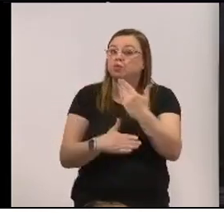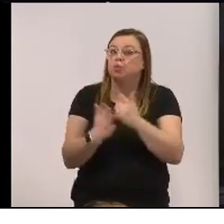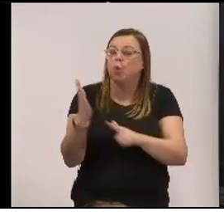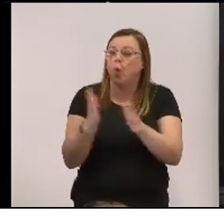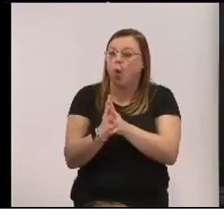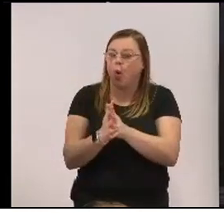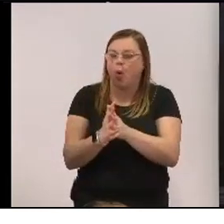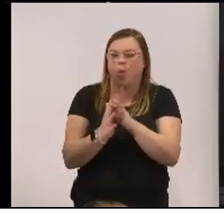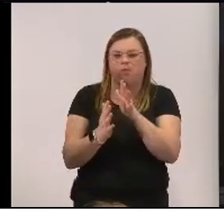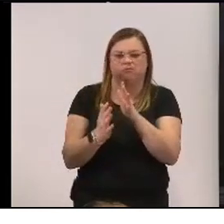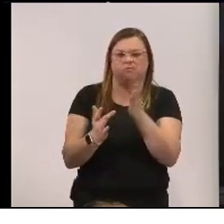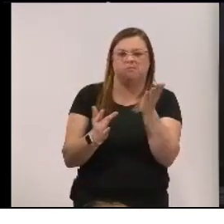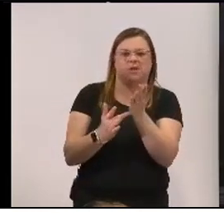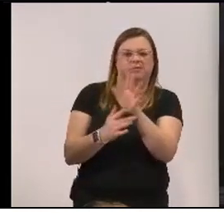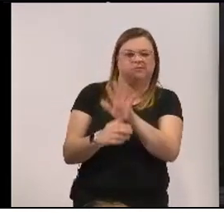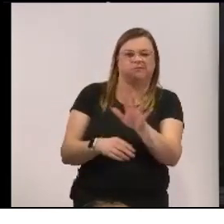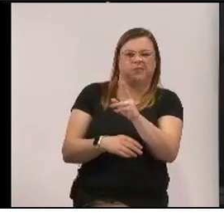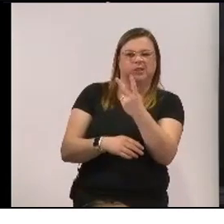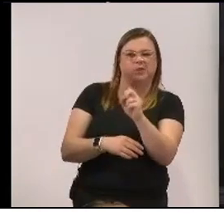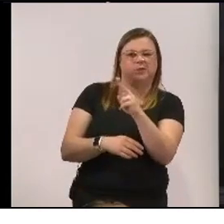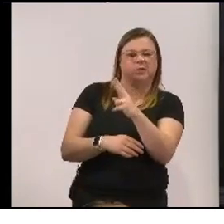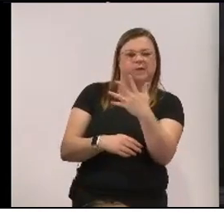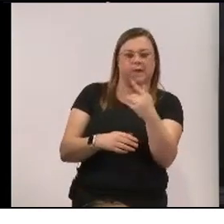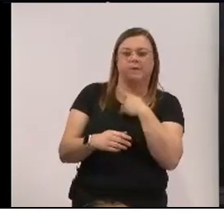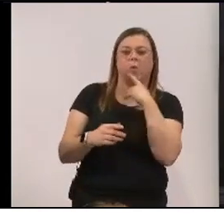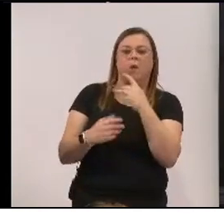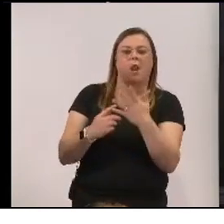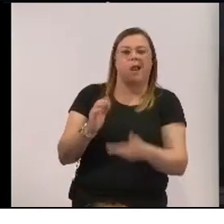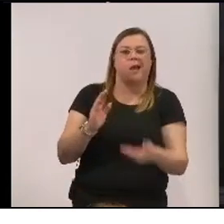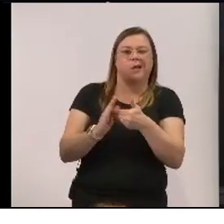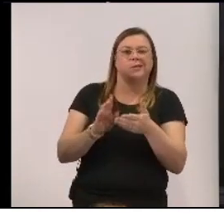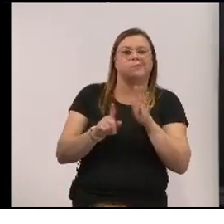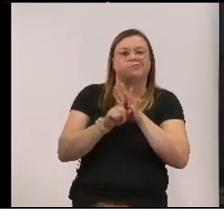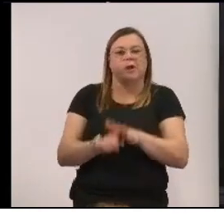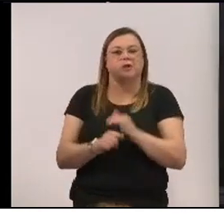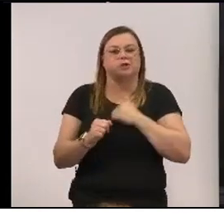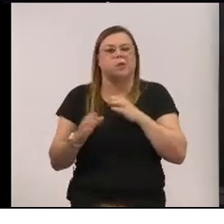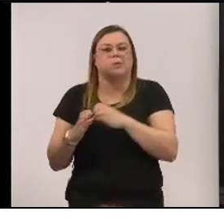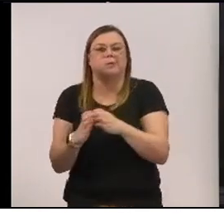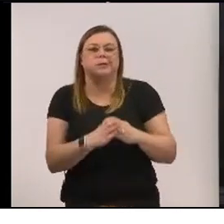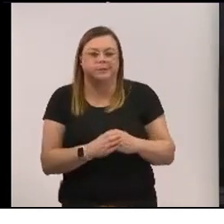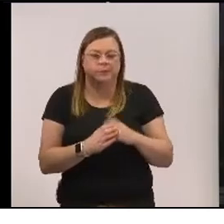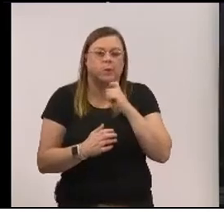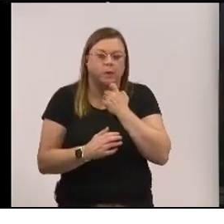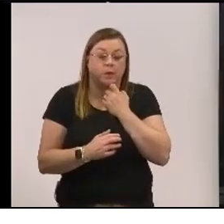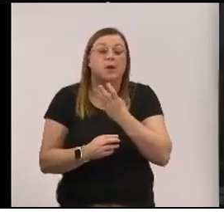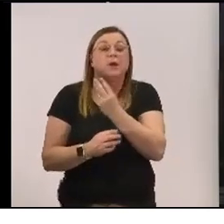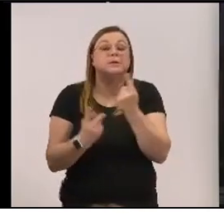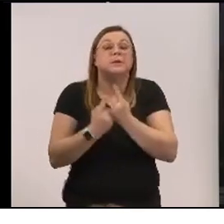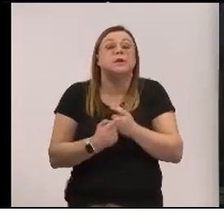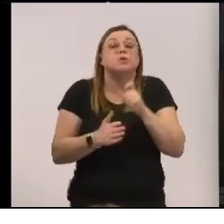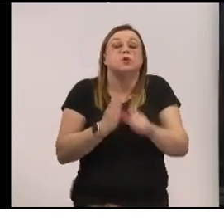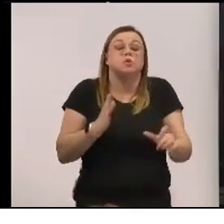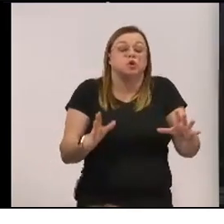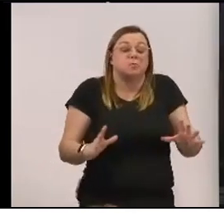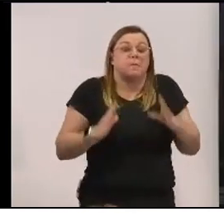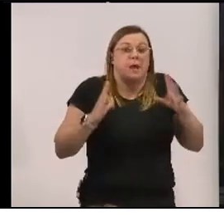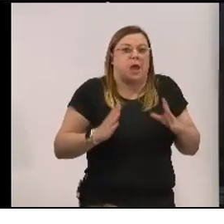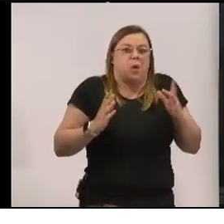2025 is really going to put a little bit more stress on our teams I think. So some things we're doing internally to prepare for that.